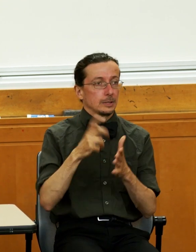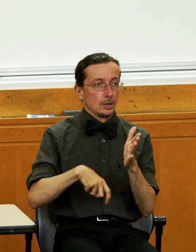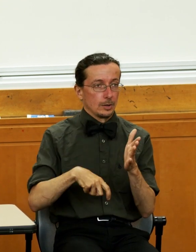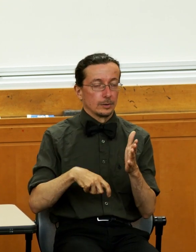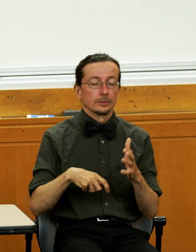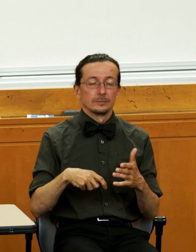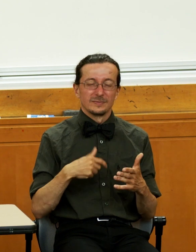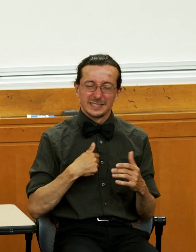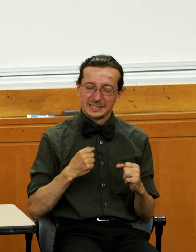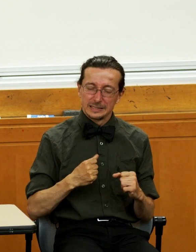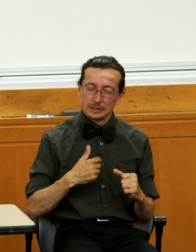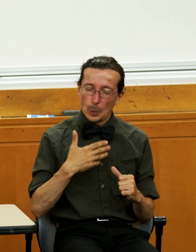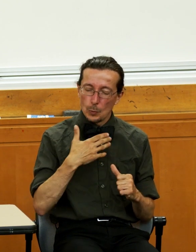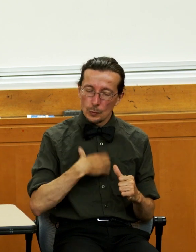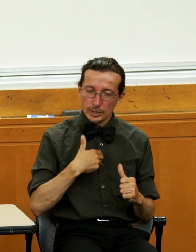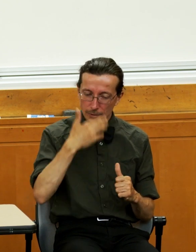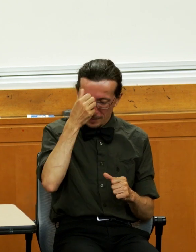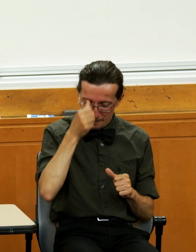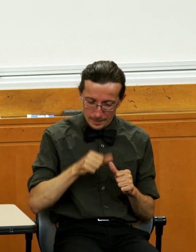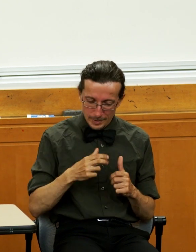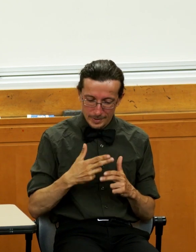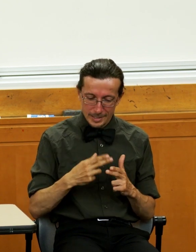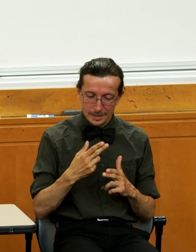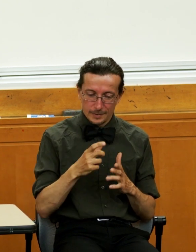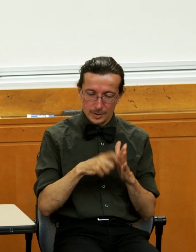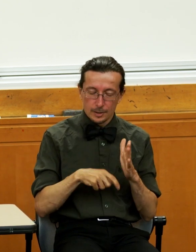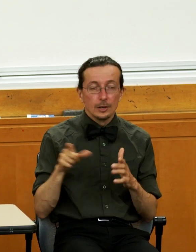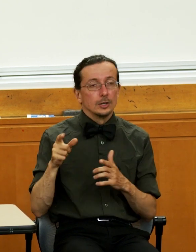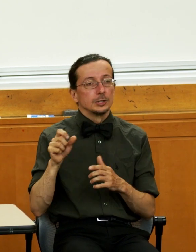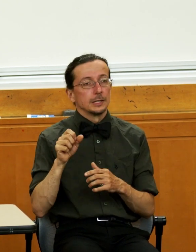that I wish I remember the name of. She's a social worker and it was about like social work